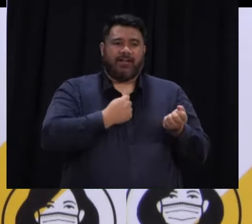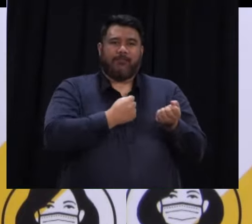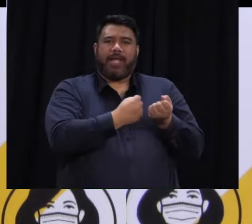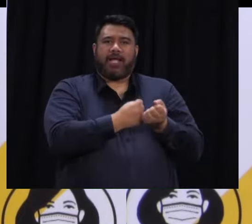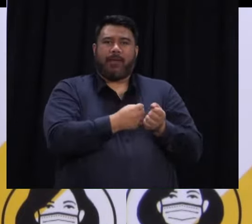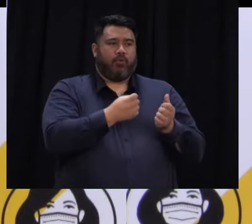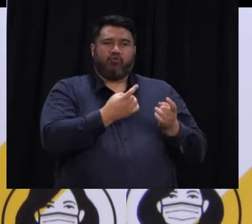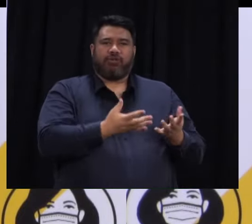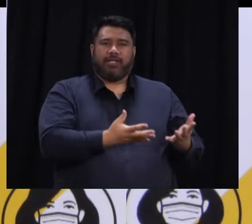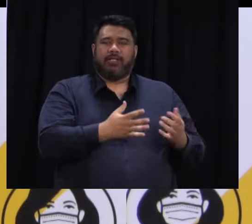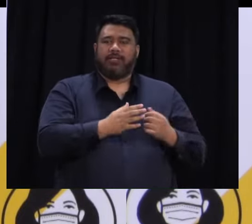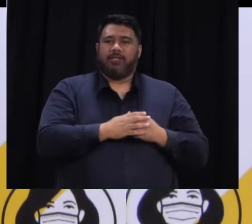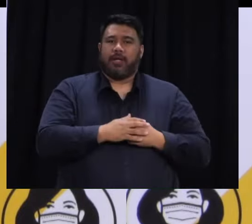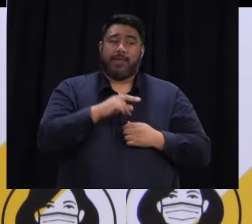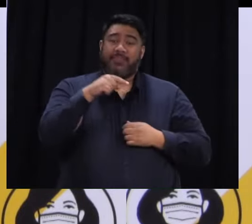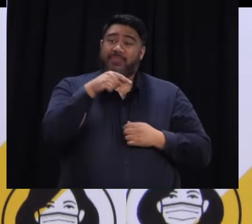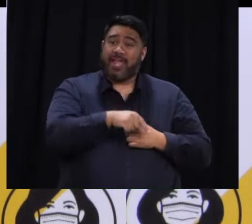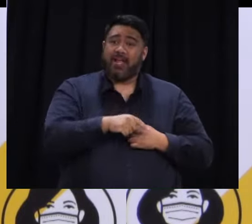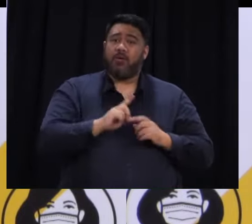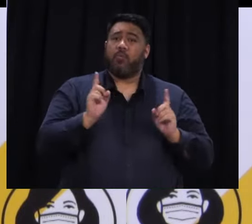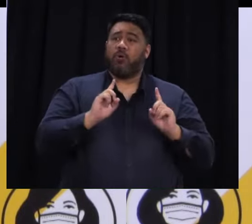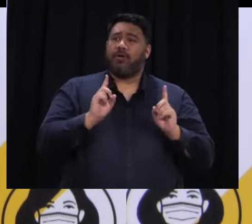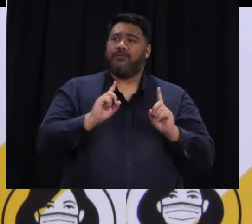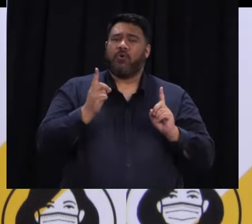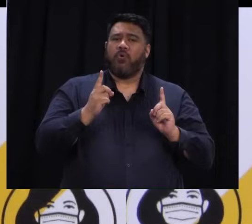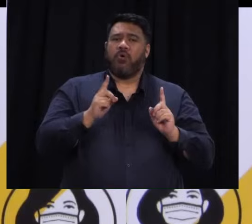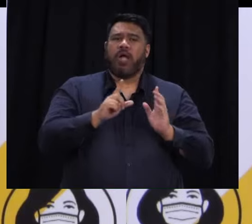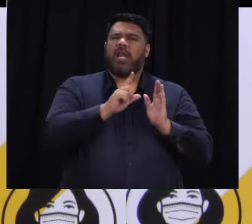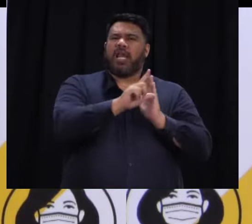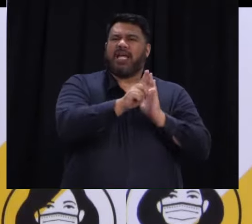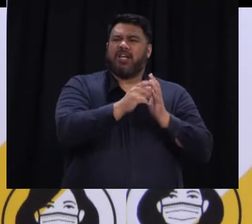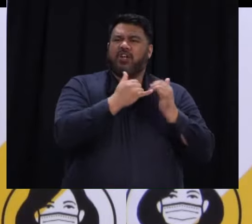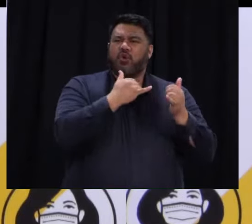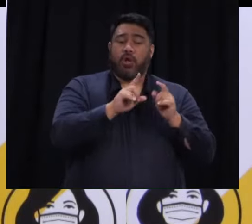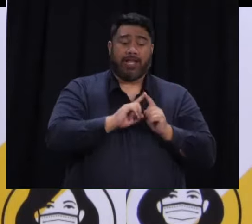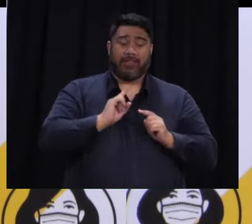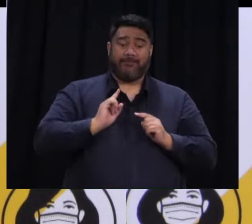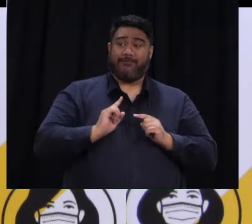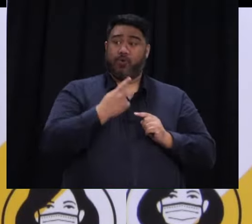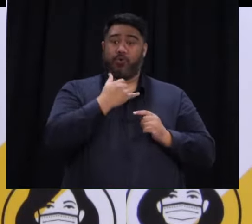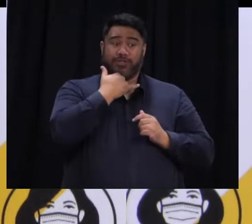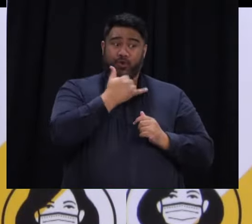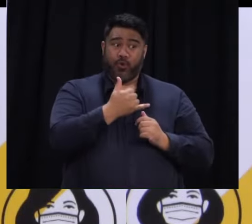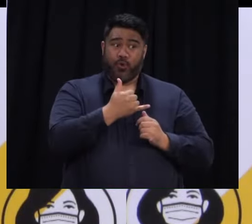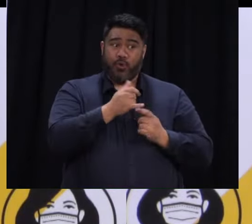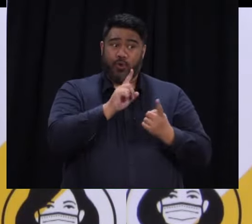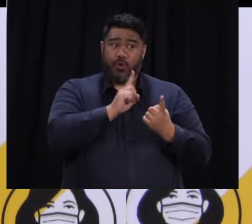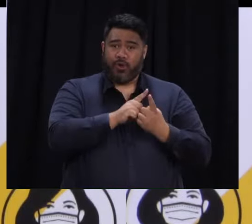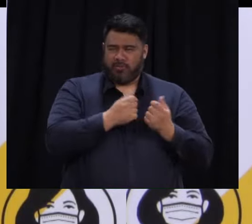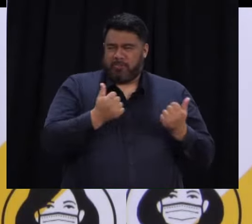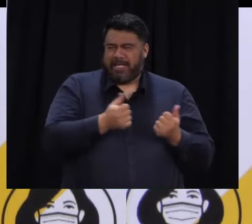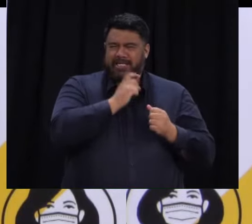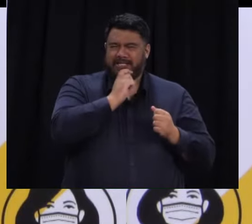point, there was quite a lot of surge capacity identified and some of that surge capacity is needed for the out-bound calls,